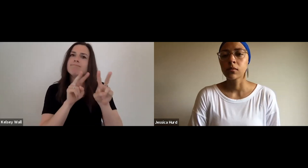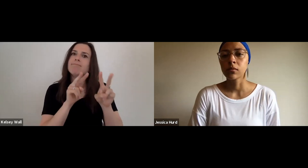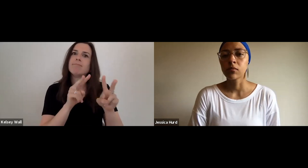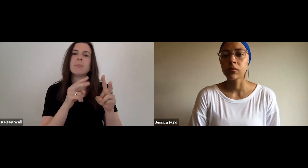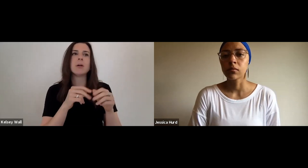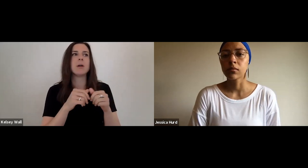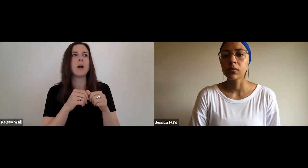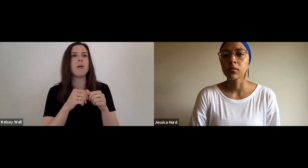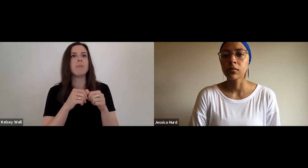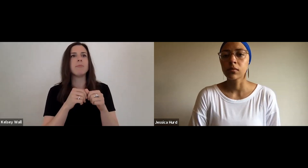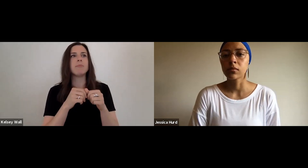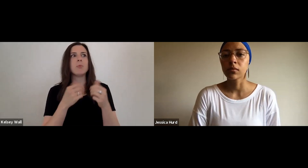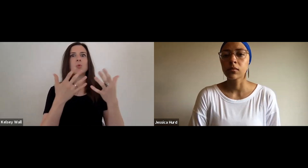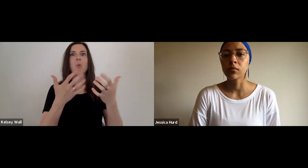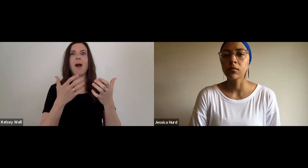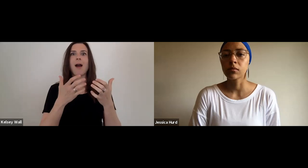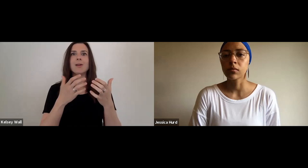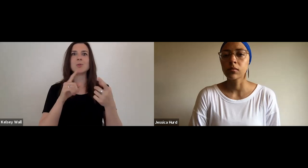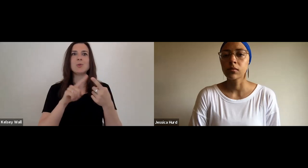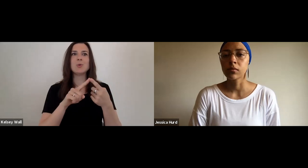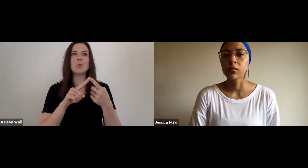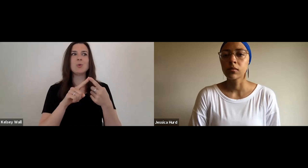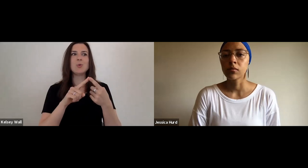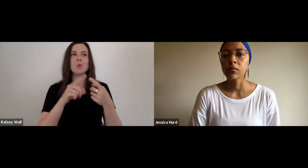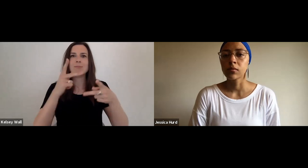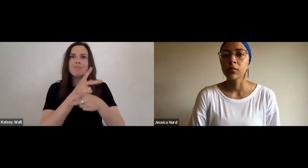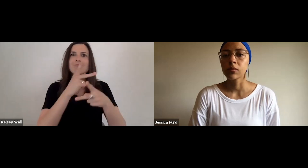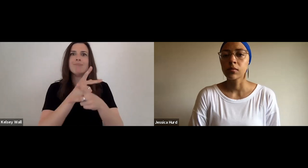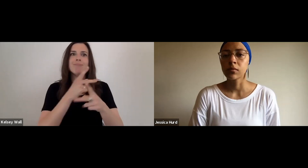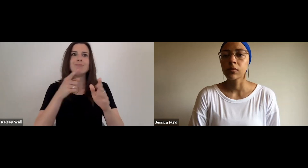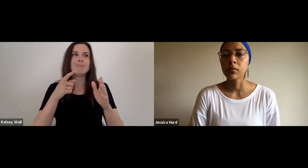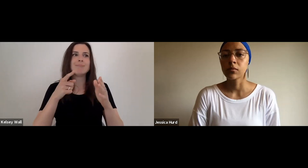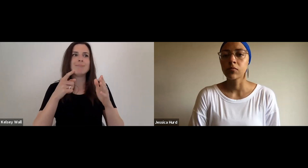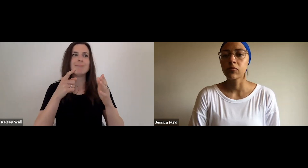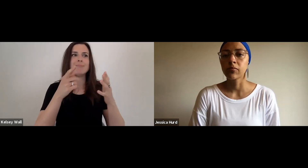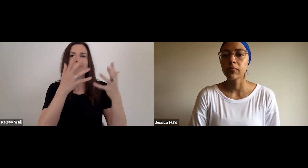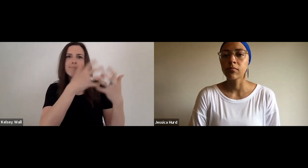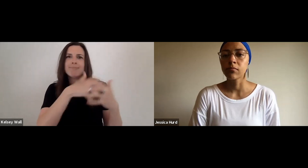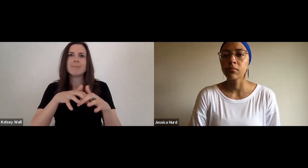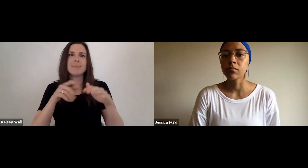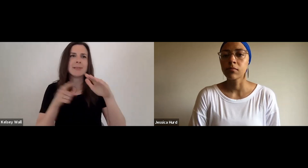you're excited about it, you're looking forward to it. You want it, and then you're gonna figure out